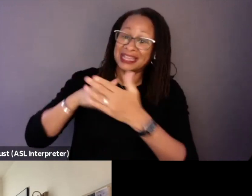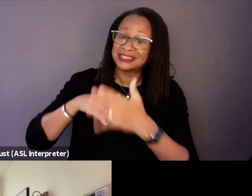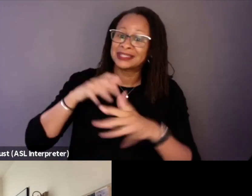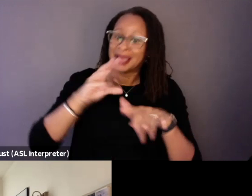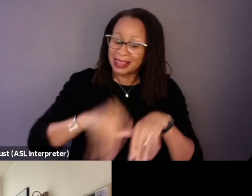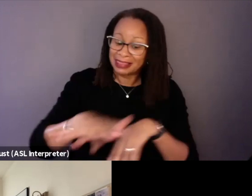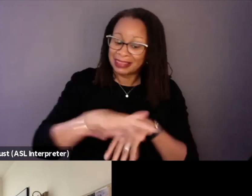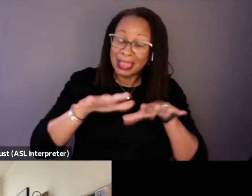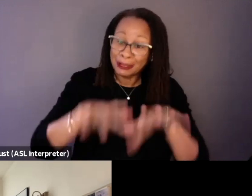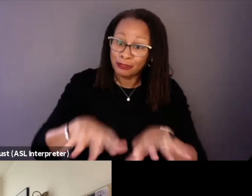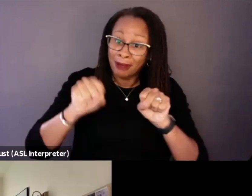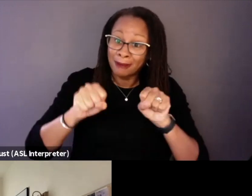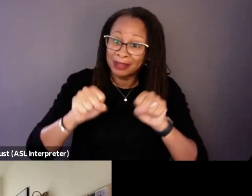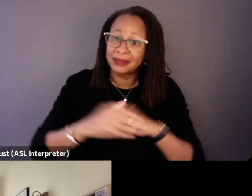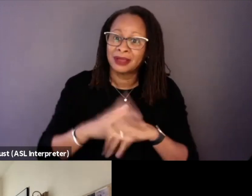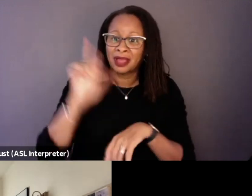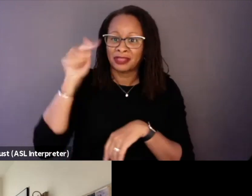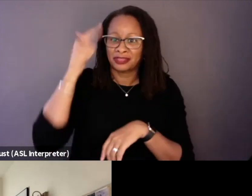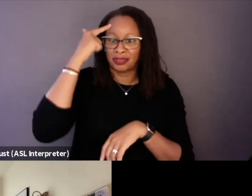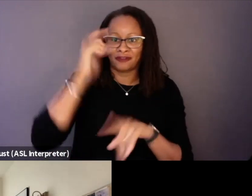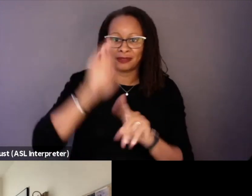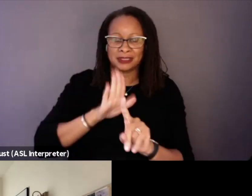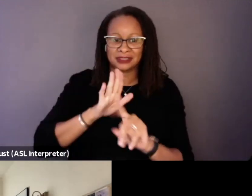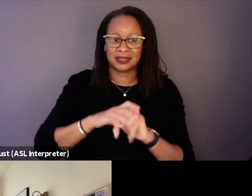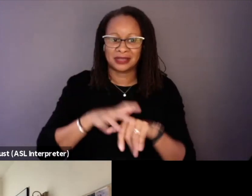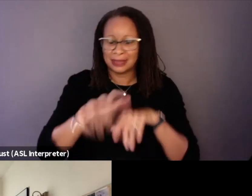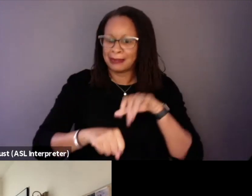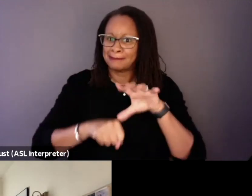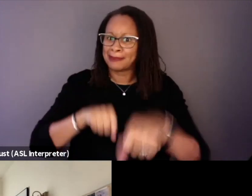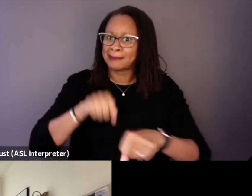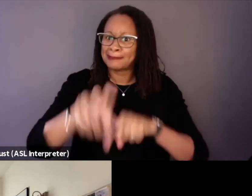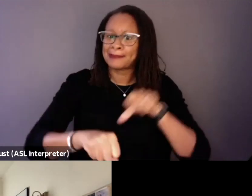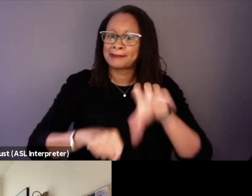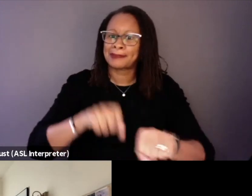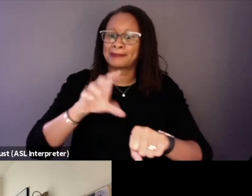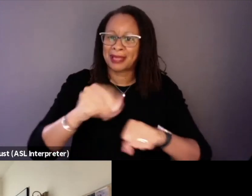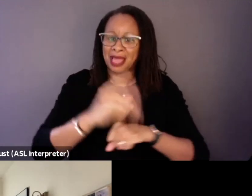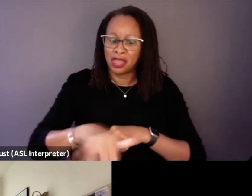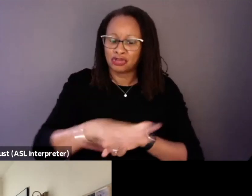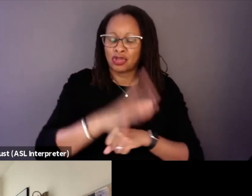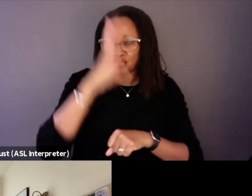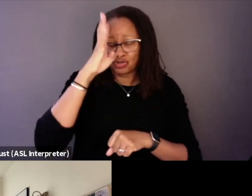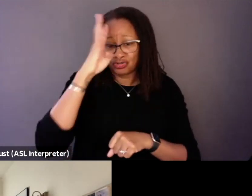The government was taking these lands, creating huge displacement.